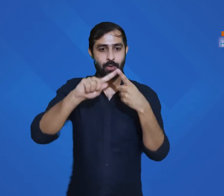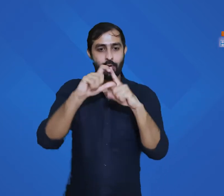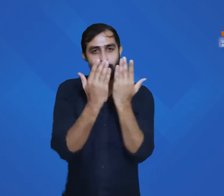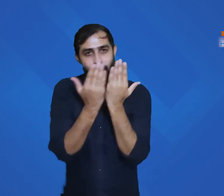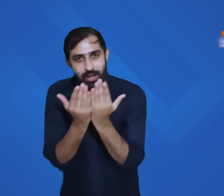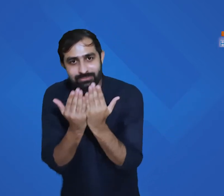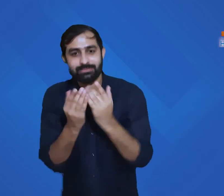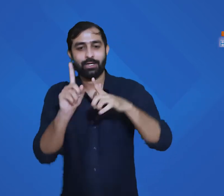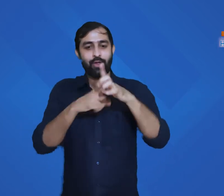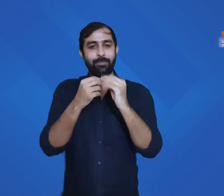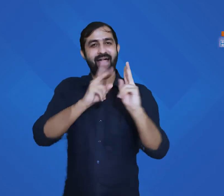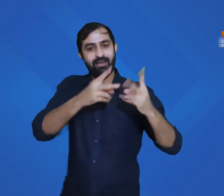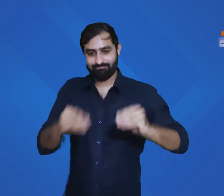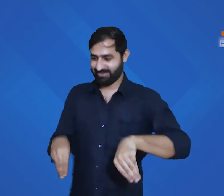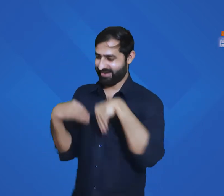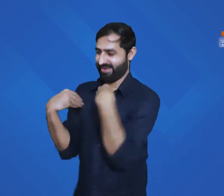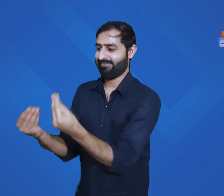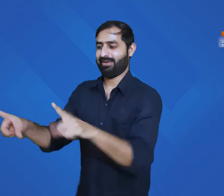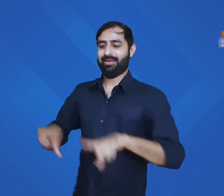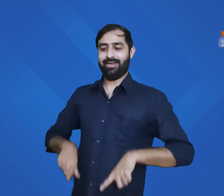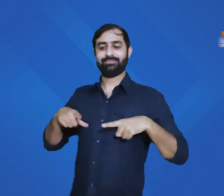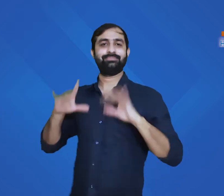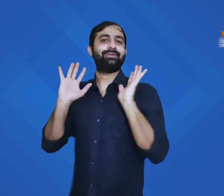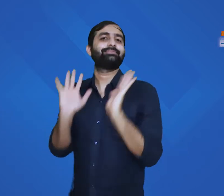has given woman an equal status in the society.